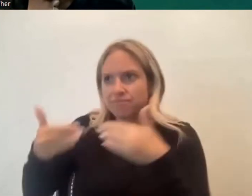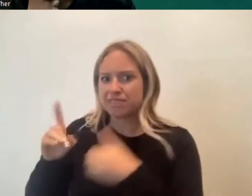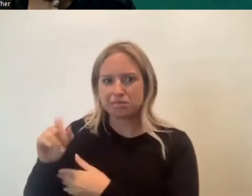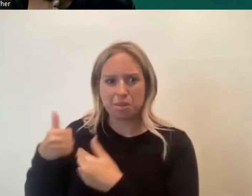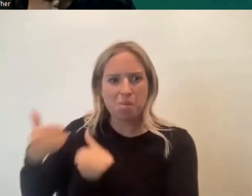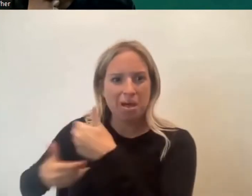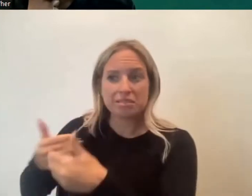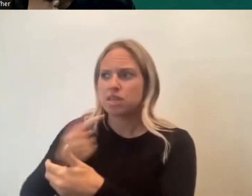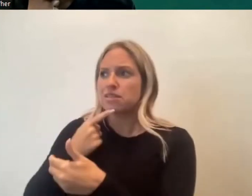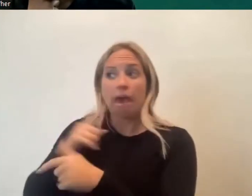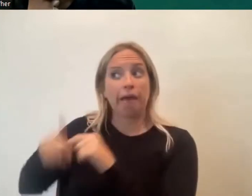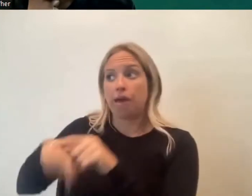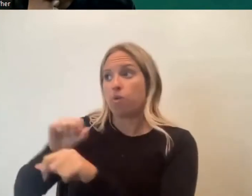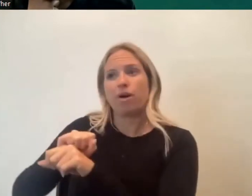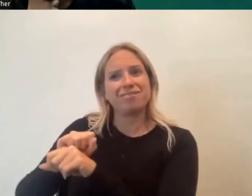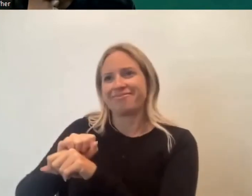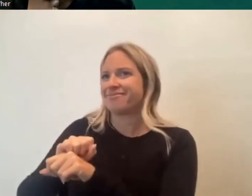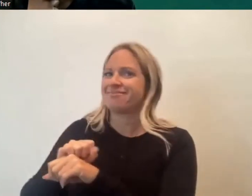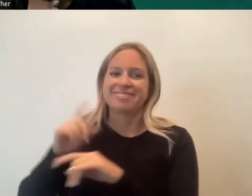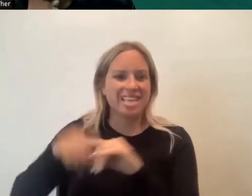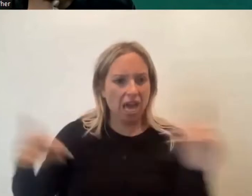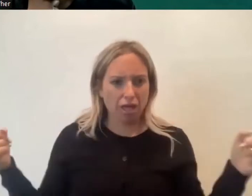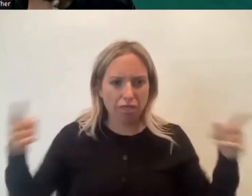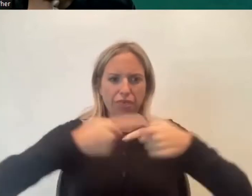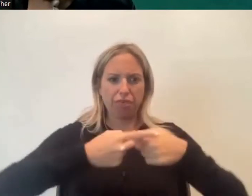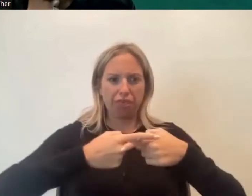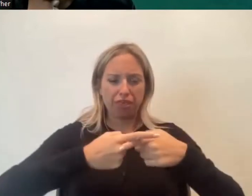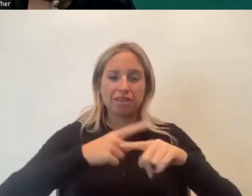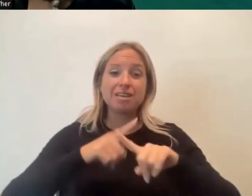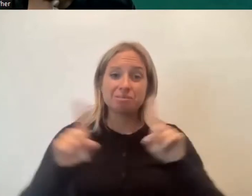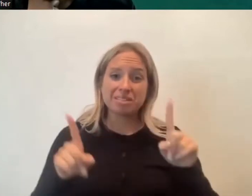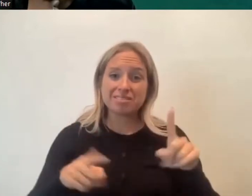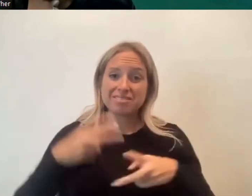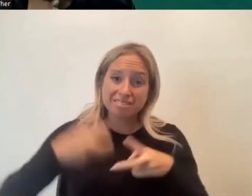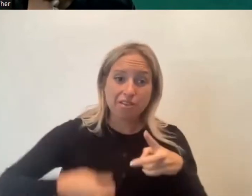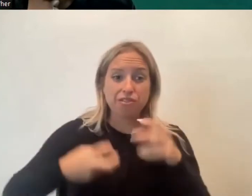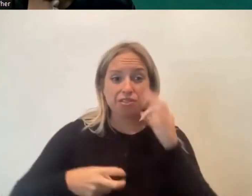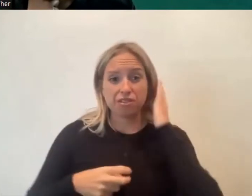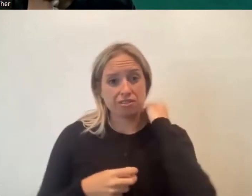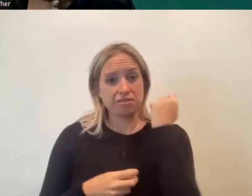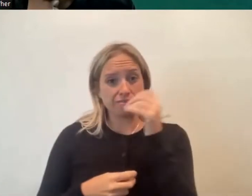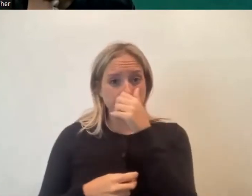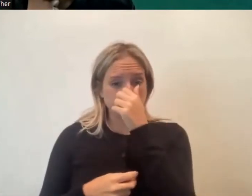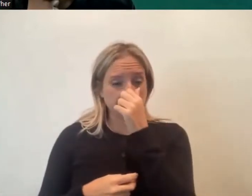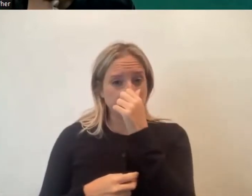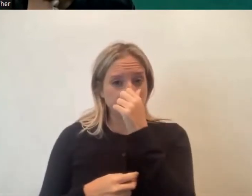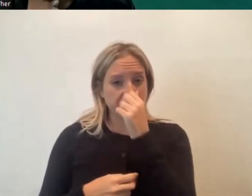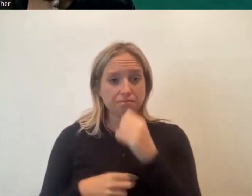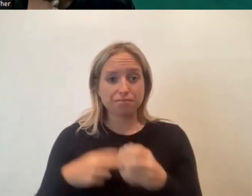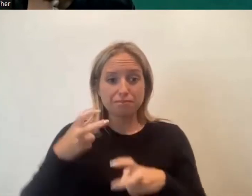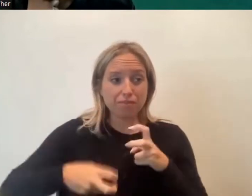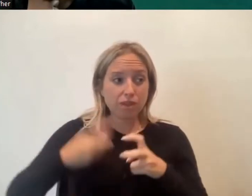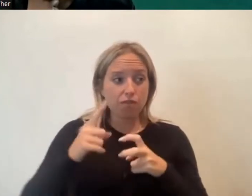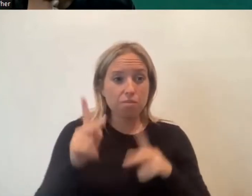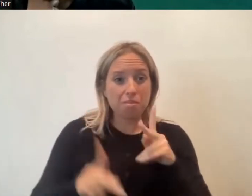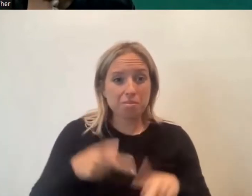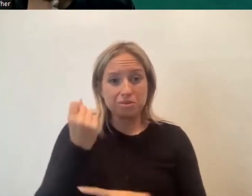certain circumstances, but it is hard for folks to get through this lengthy appeal process.